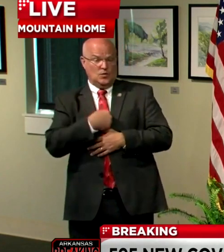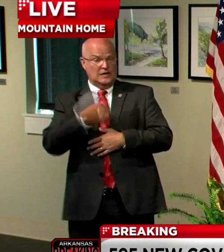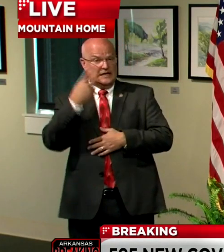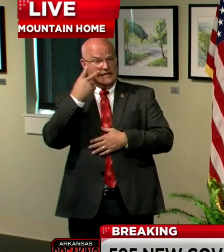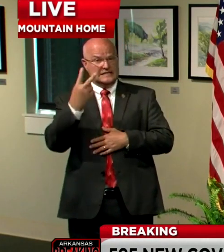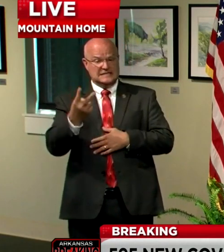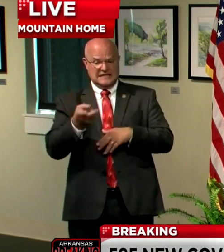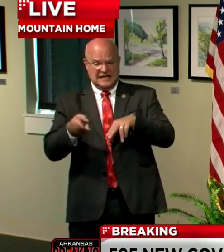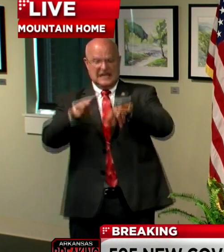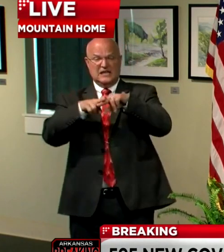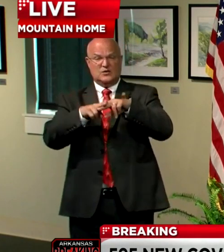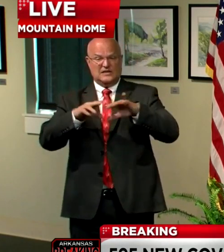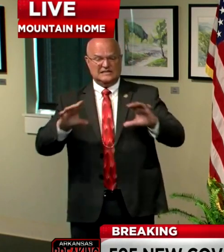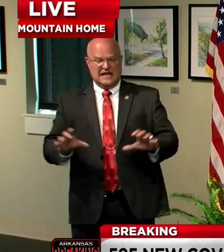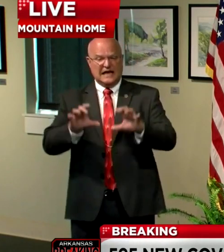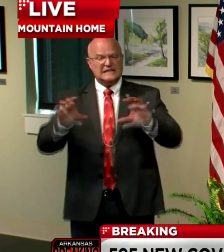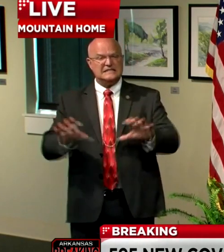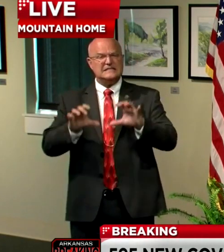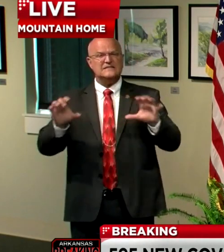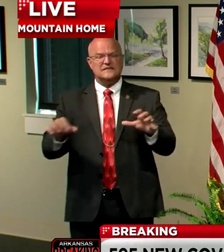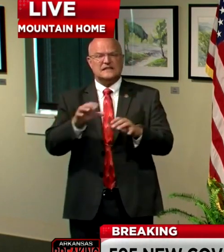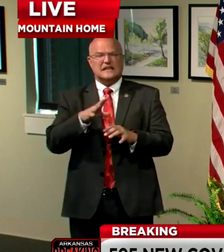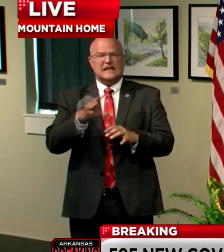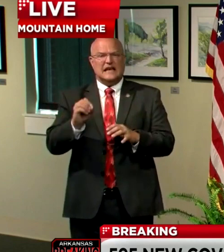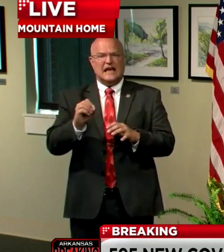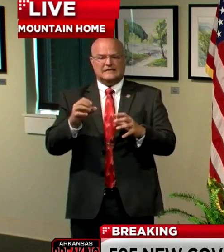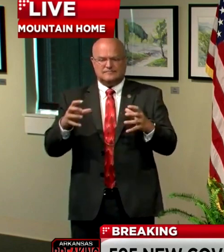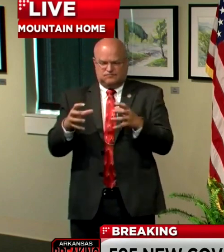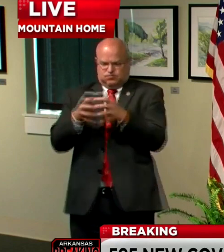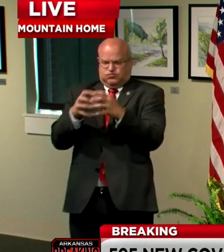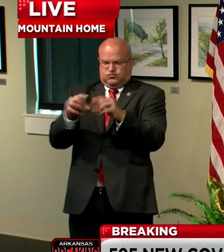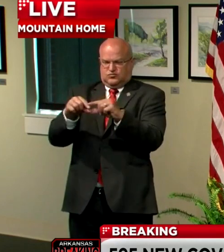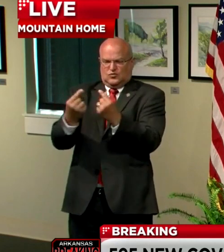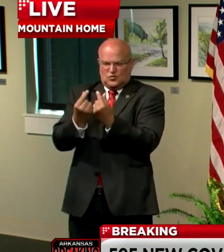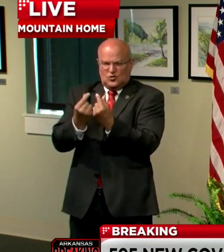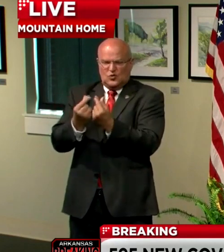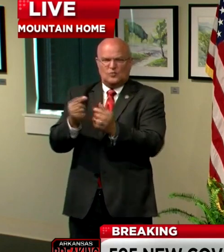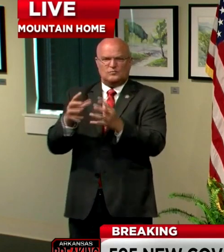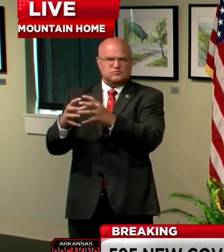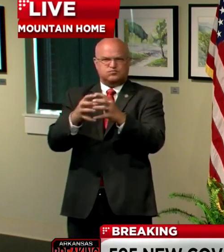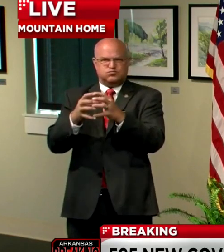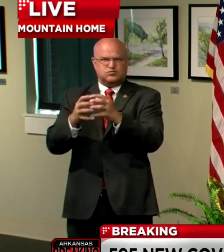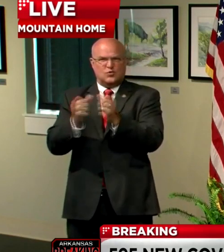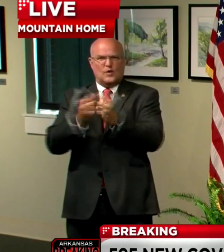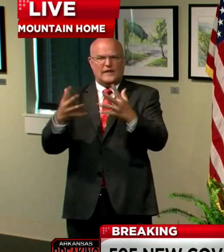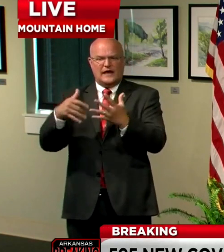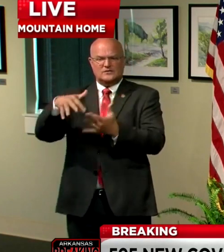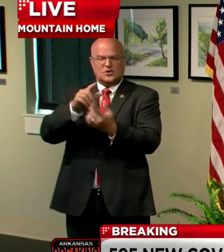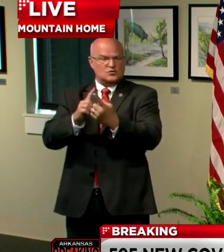THE ANSWER IS AND I DO WANT DOCTOR SMITH TO COMMENT ON THIS BUT WHENEVER WE SEE INCREASED